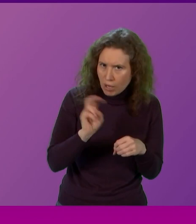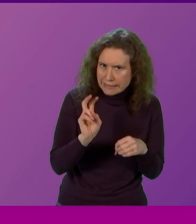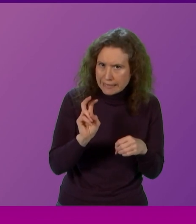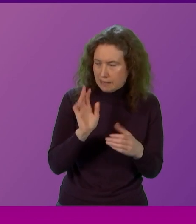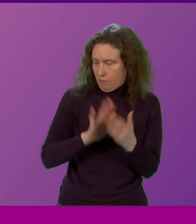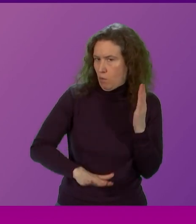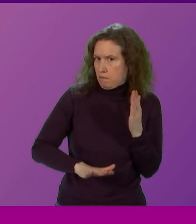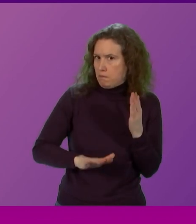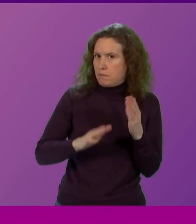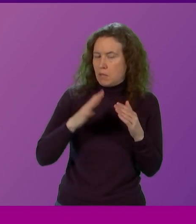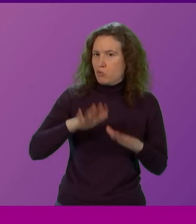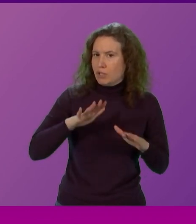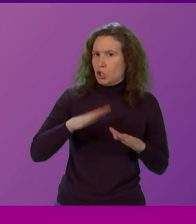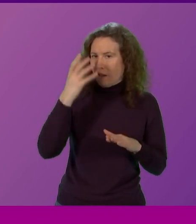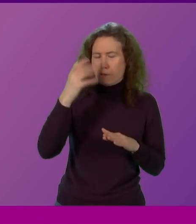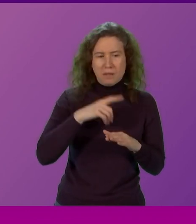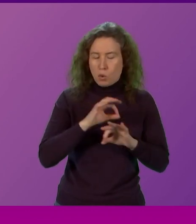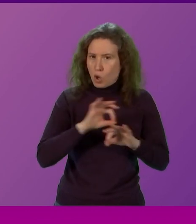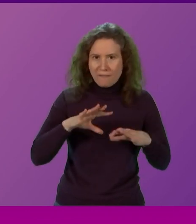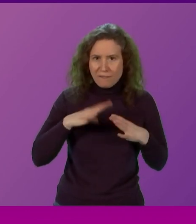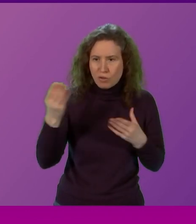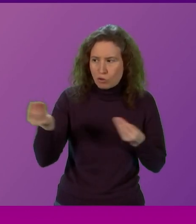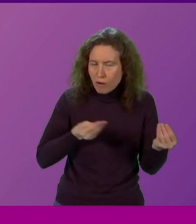Government, particularly through the loss of free trade and free movement.